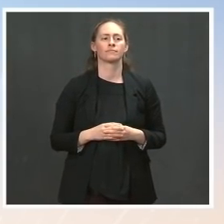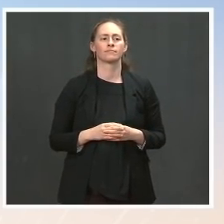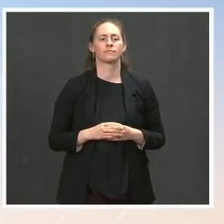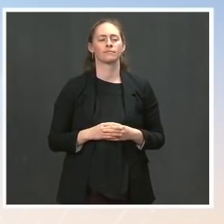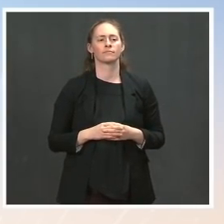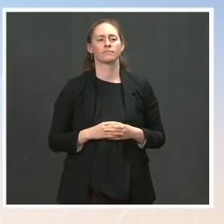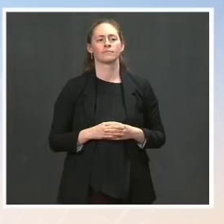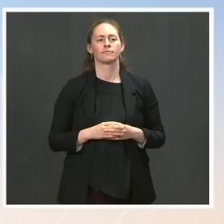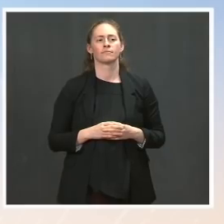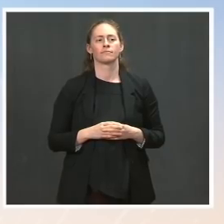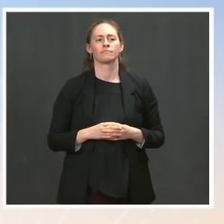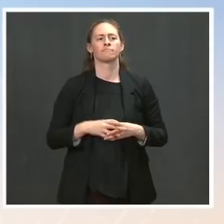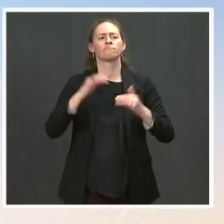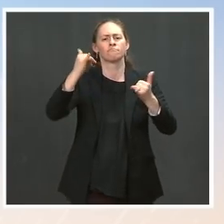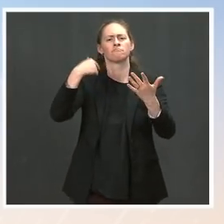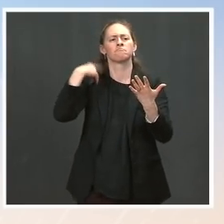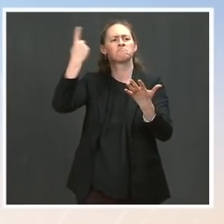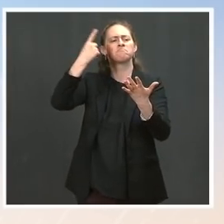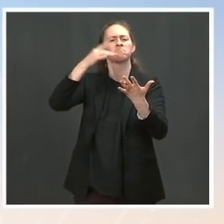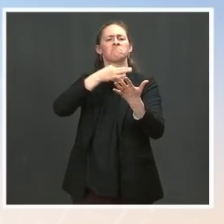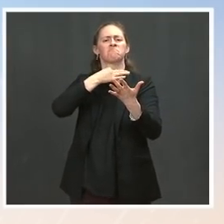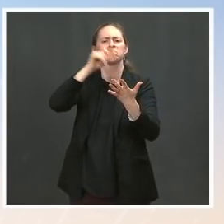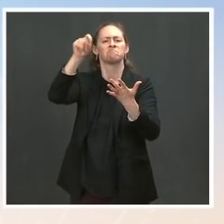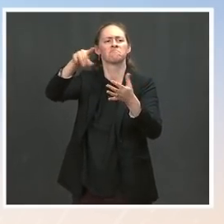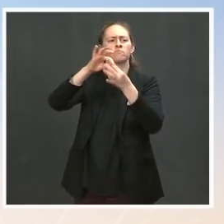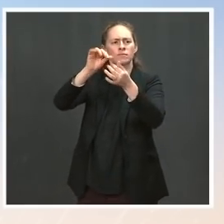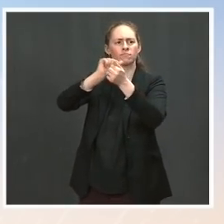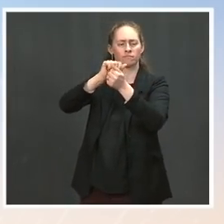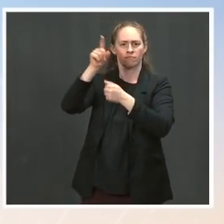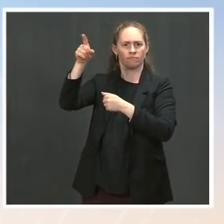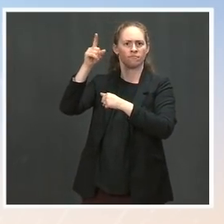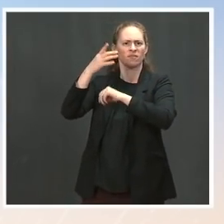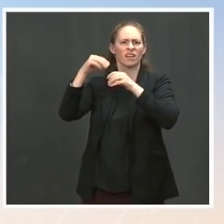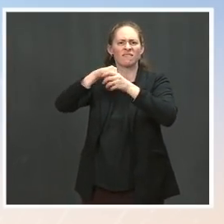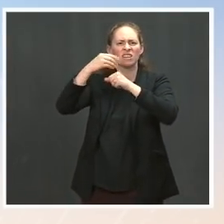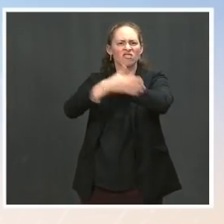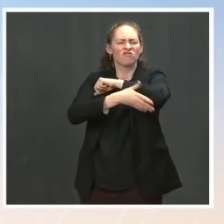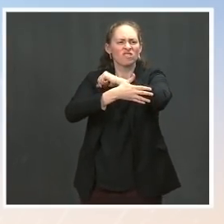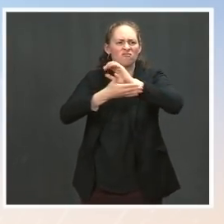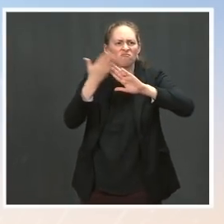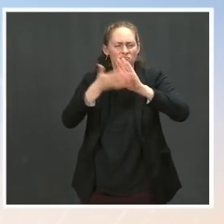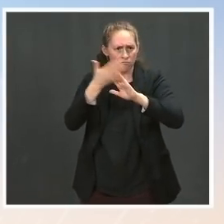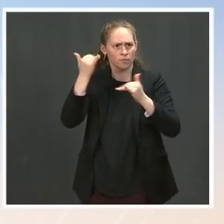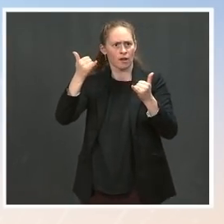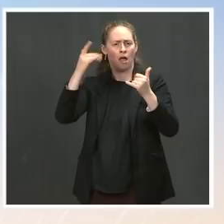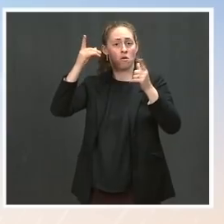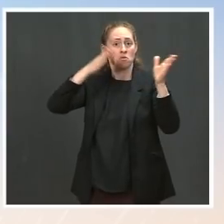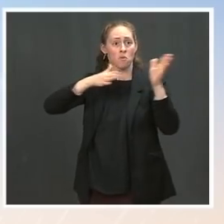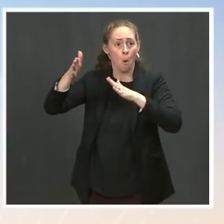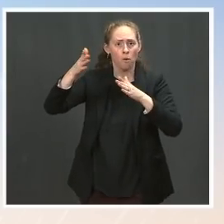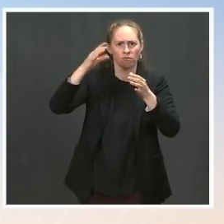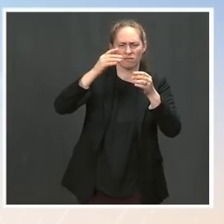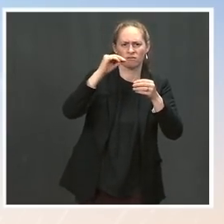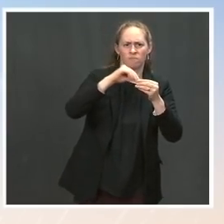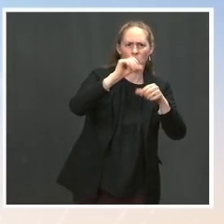that two of his top priorities for the infrastructure plan is to create jobs and to stimulate the economy. Last night, on "60 Minutes,"